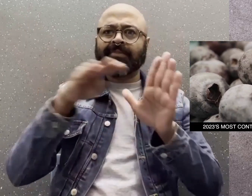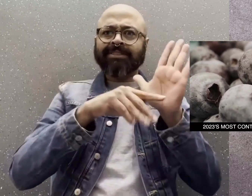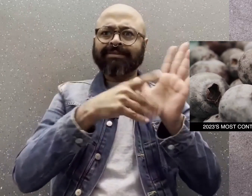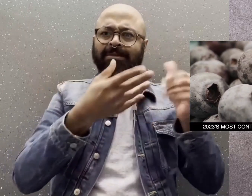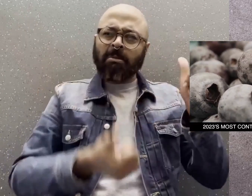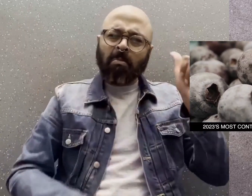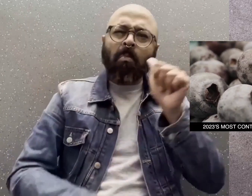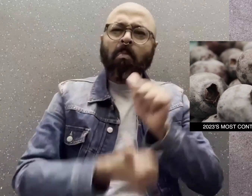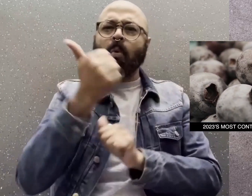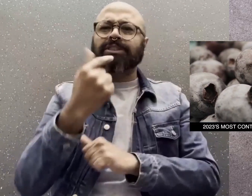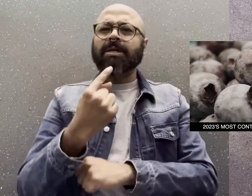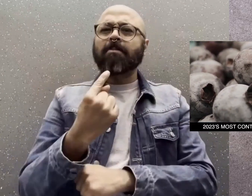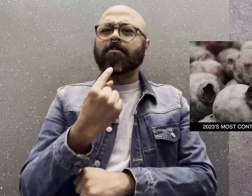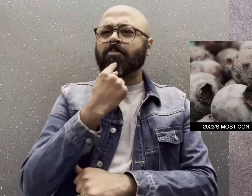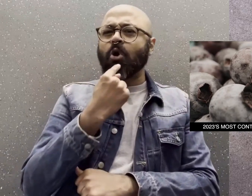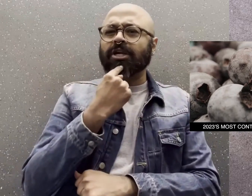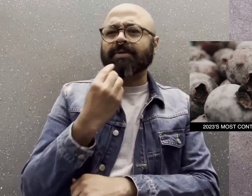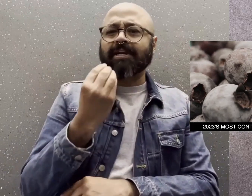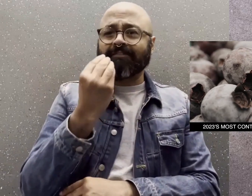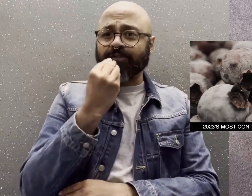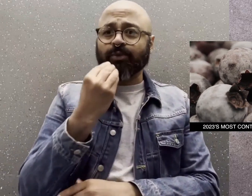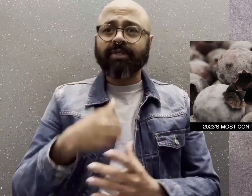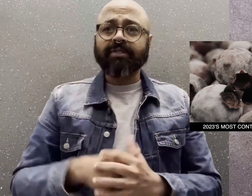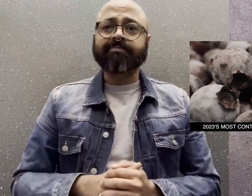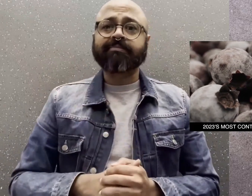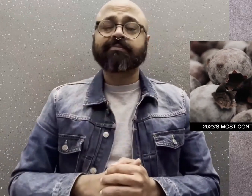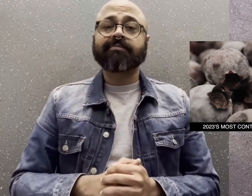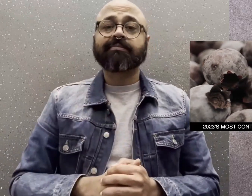The Dirty Dozen is a list of the most contaminated Foods.